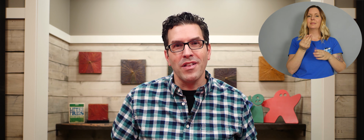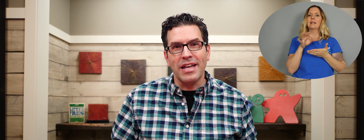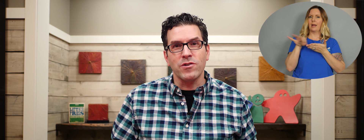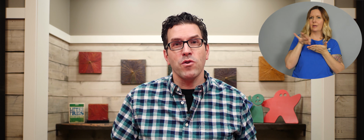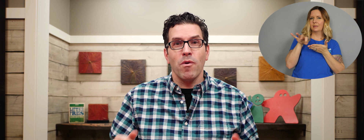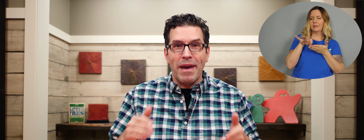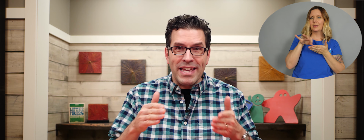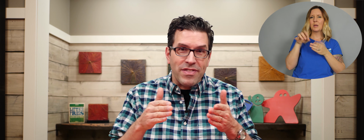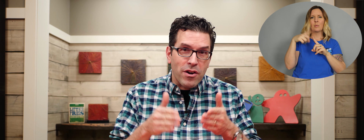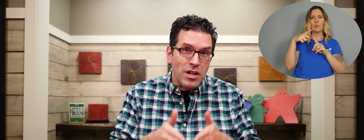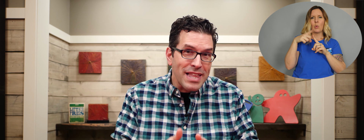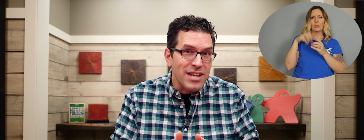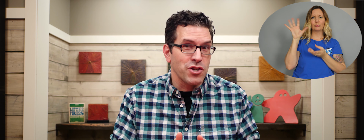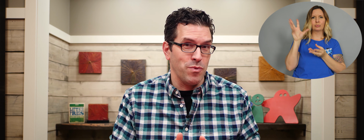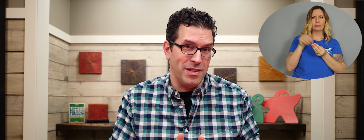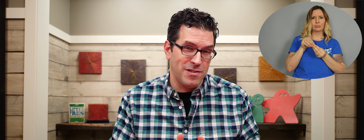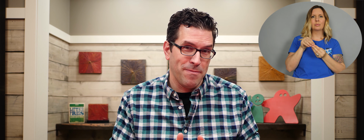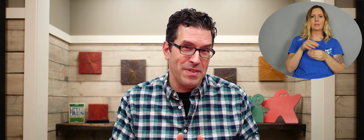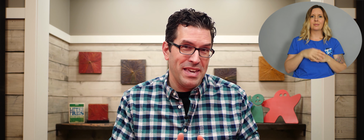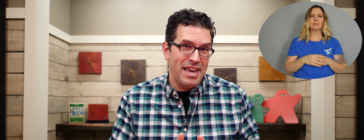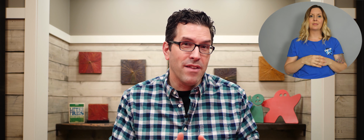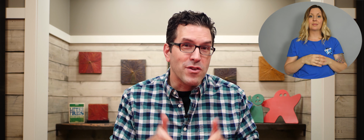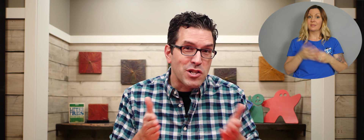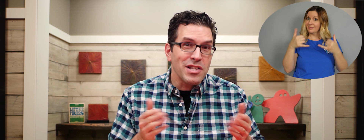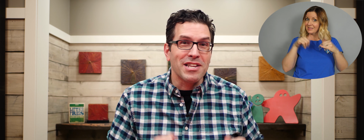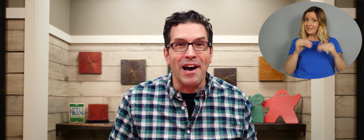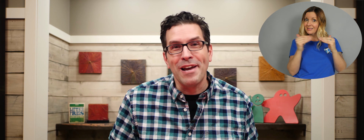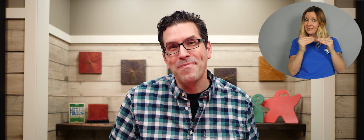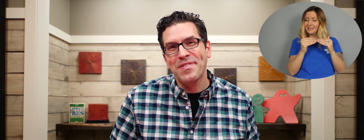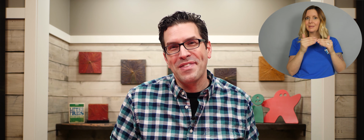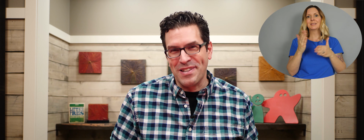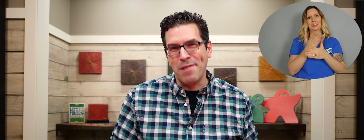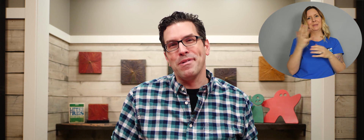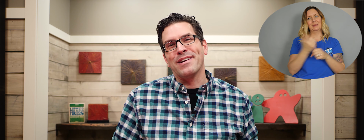on the letters remaining in their collection wins. And if there’s still a tie, the tied